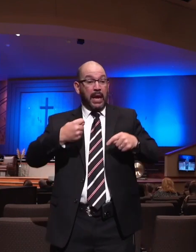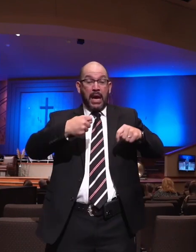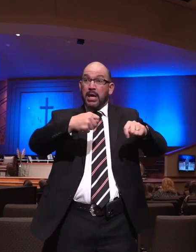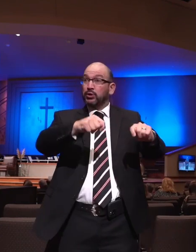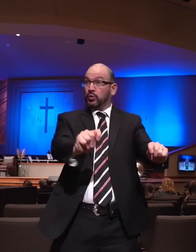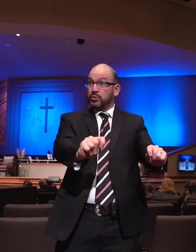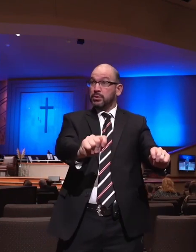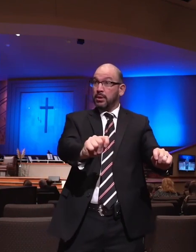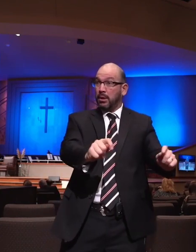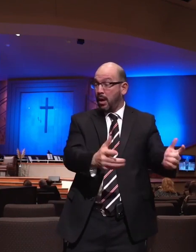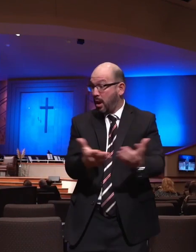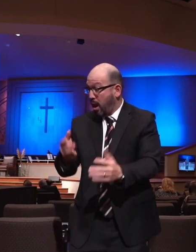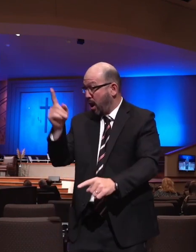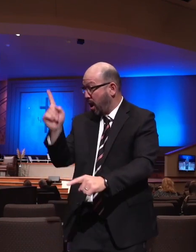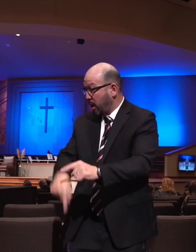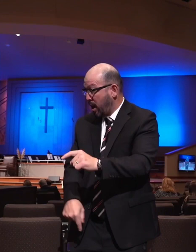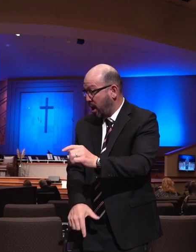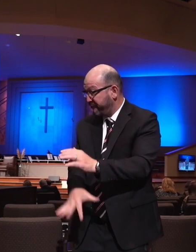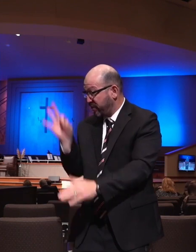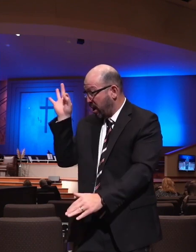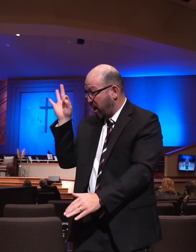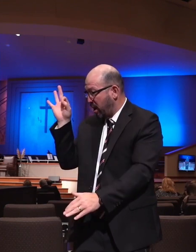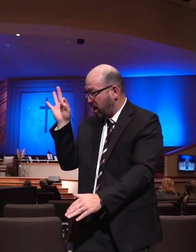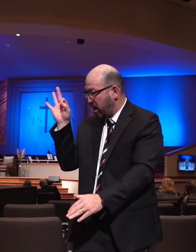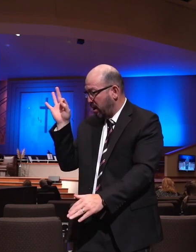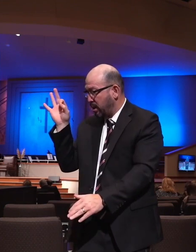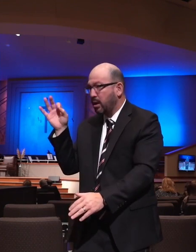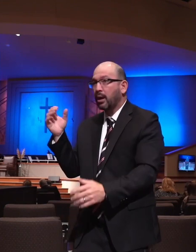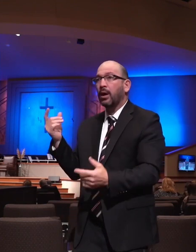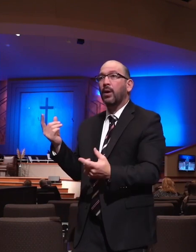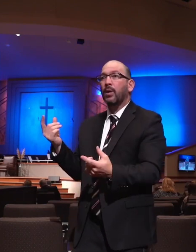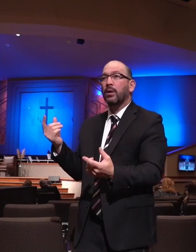when they could not find by what way they might bring him in because of the